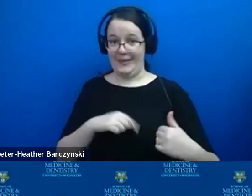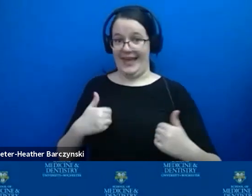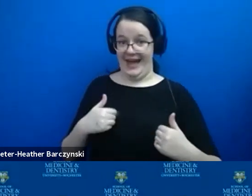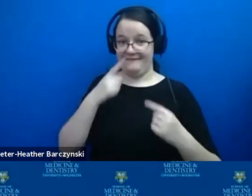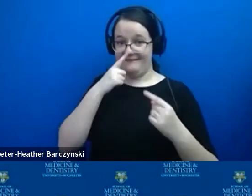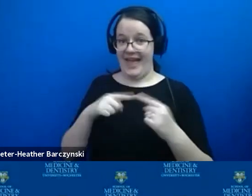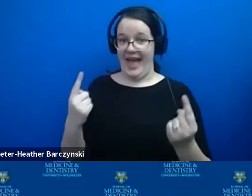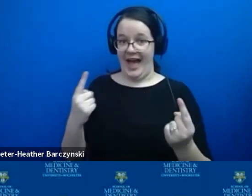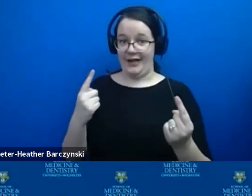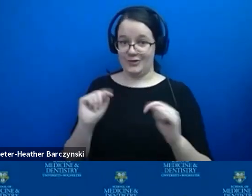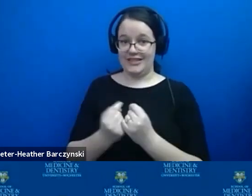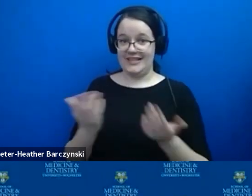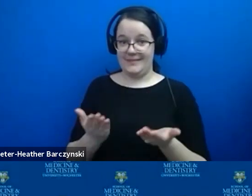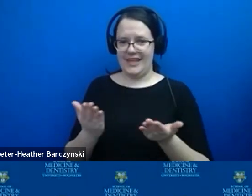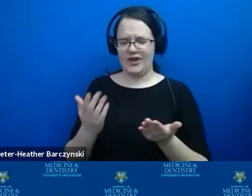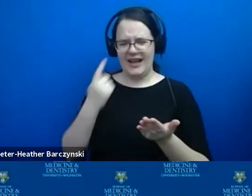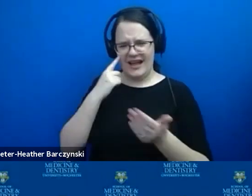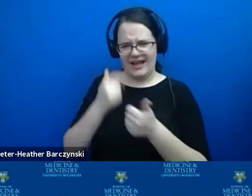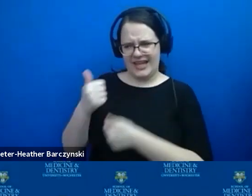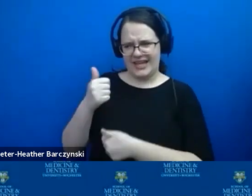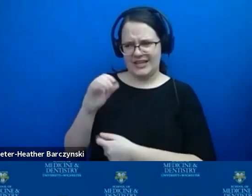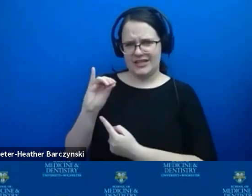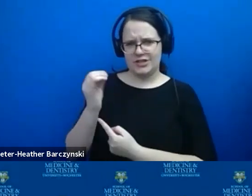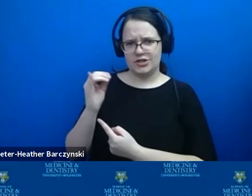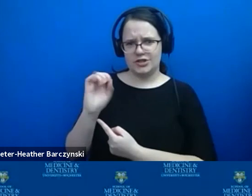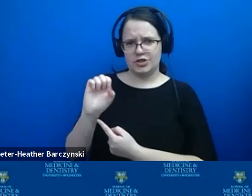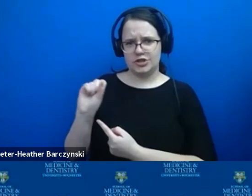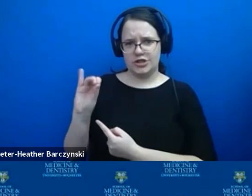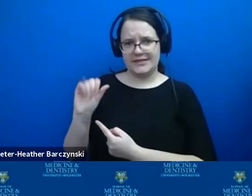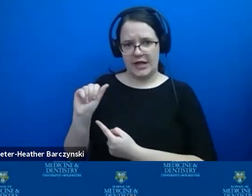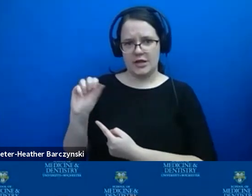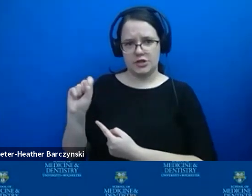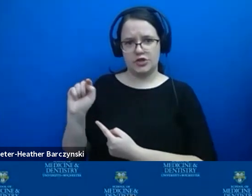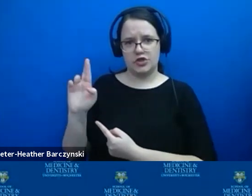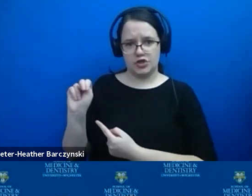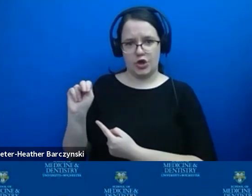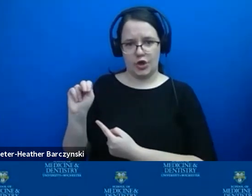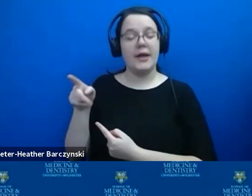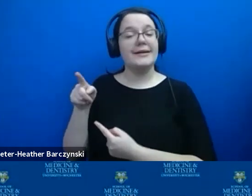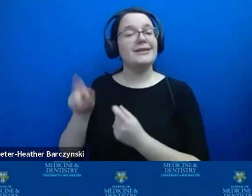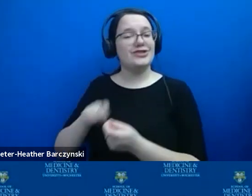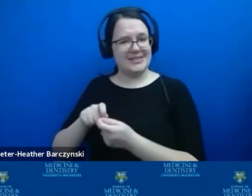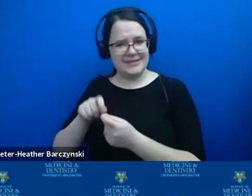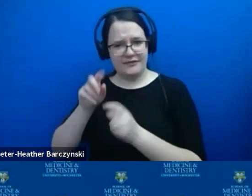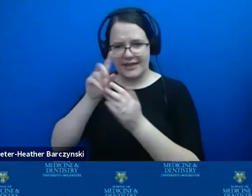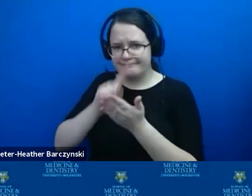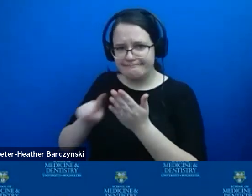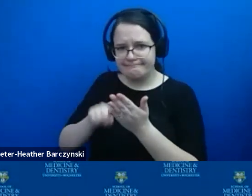um headed by i think it's jessica stern who is looking specifically at this question of people